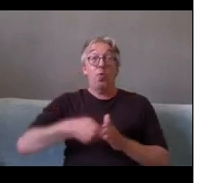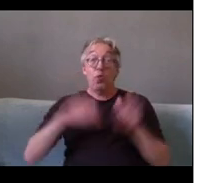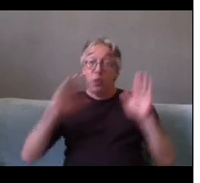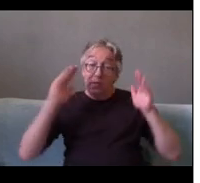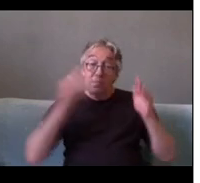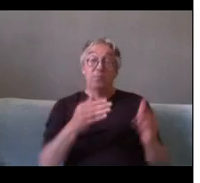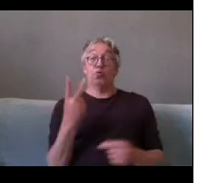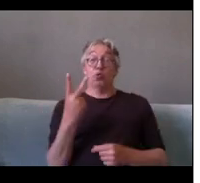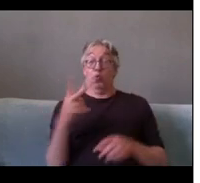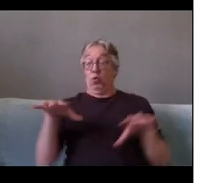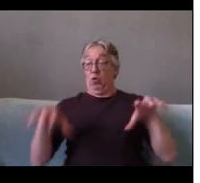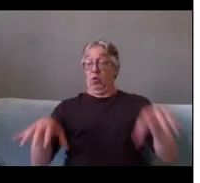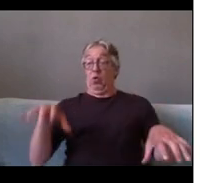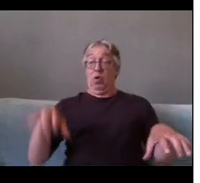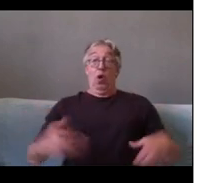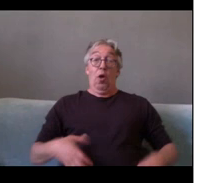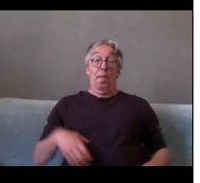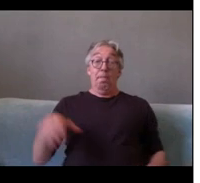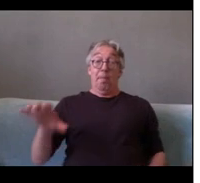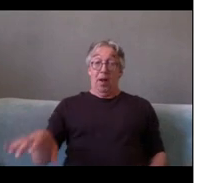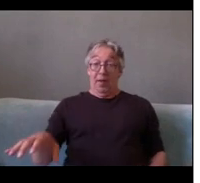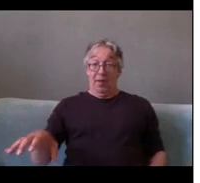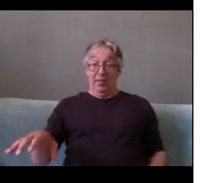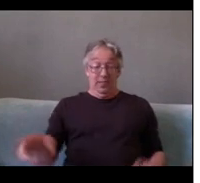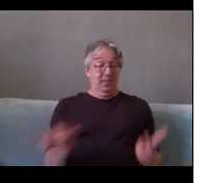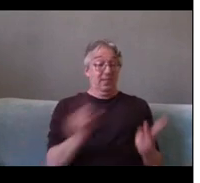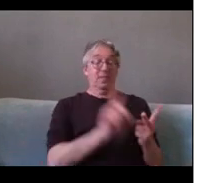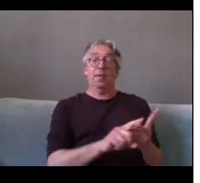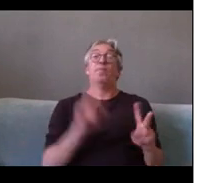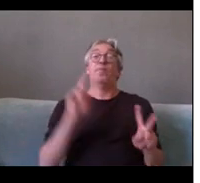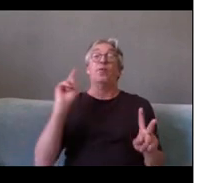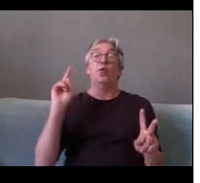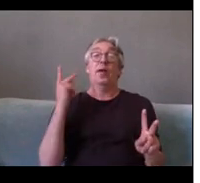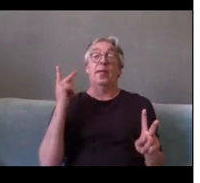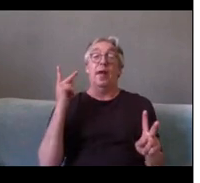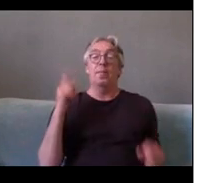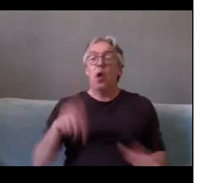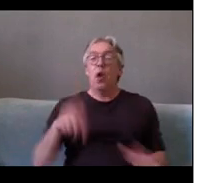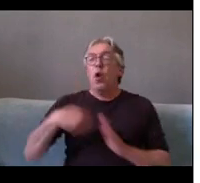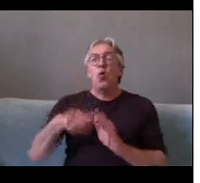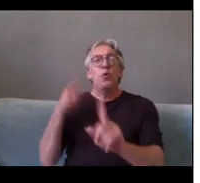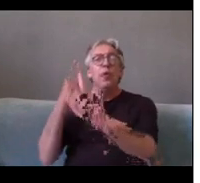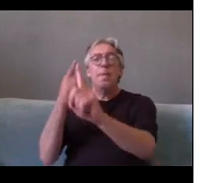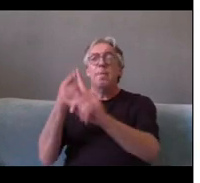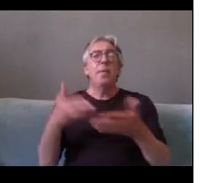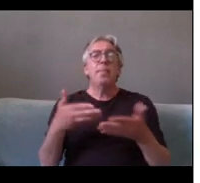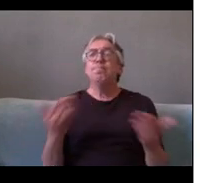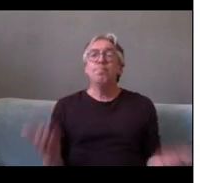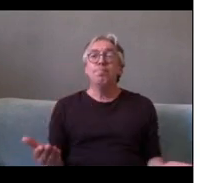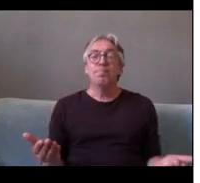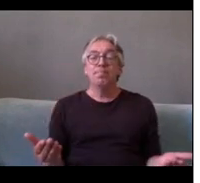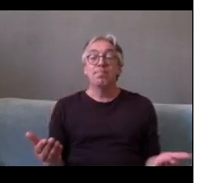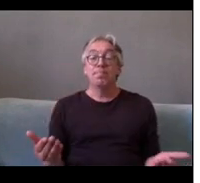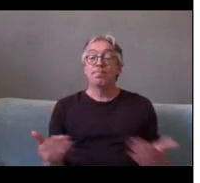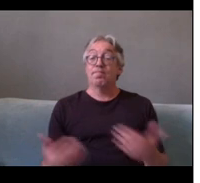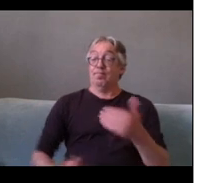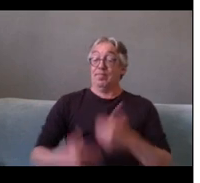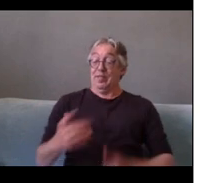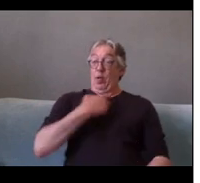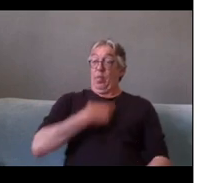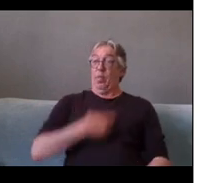And what the project is aiming to do is improve access to wage employment